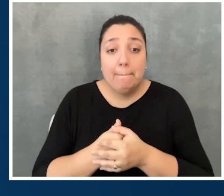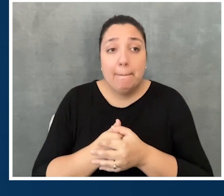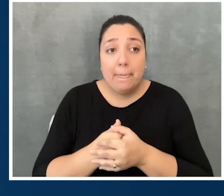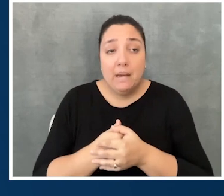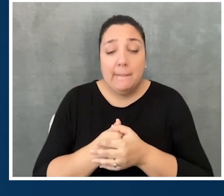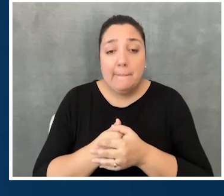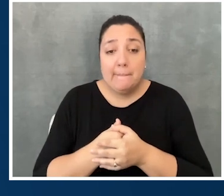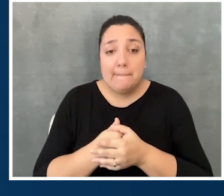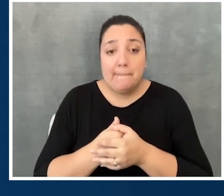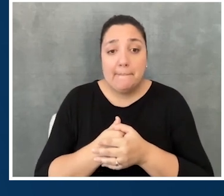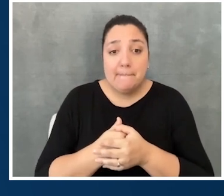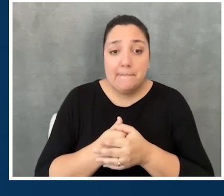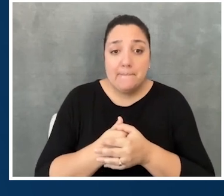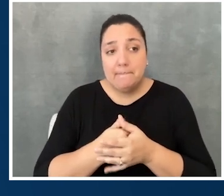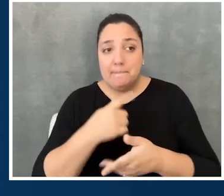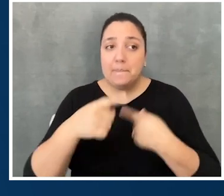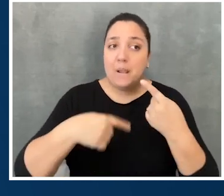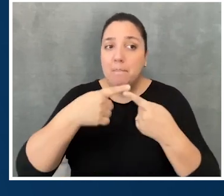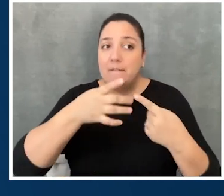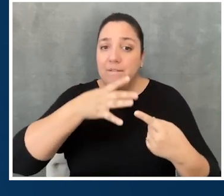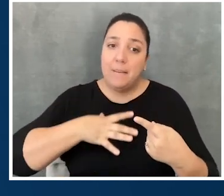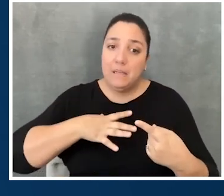when it comes to feminist movements, right?